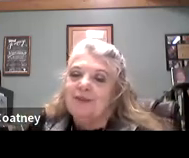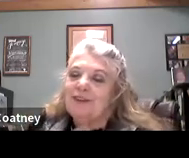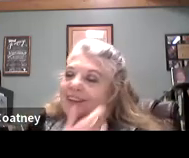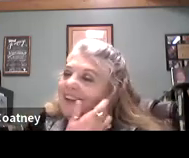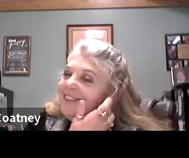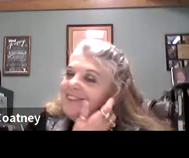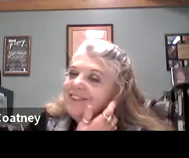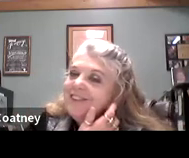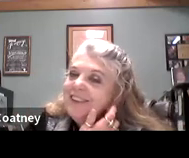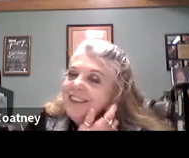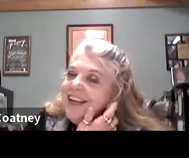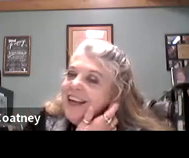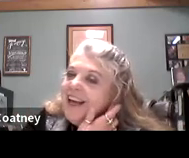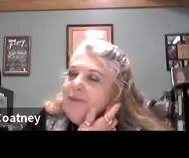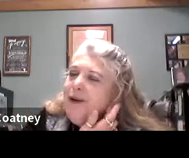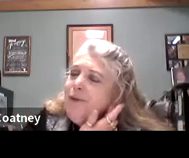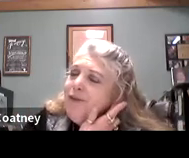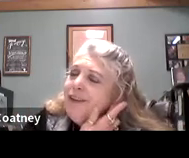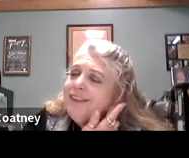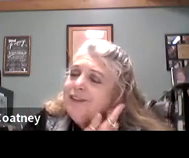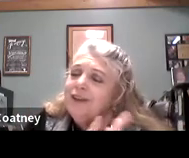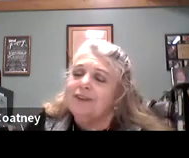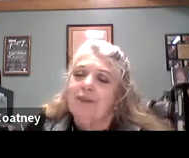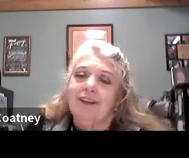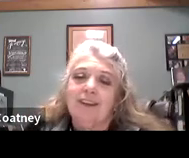How I start my presentations.